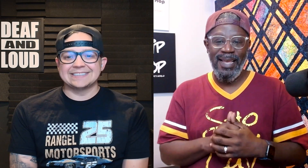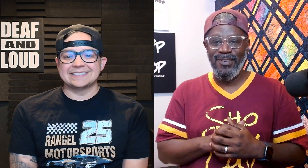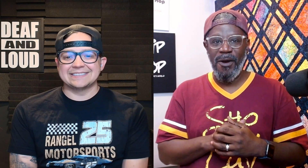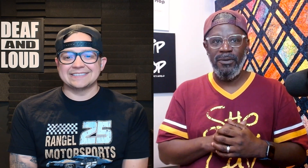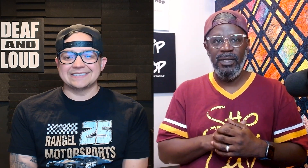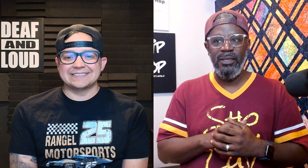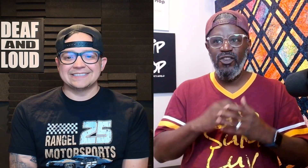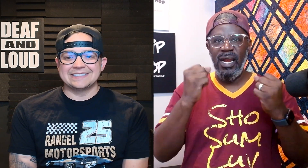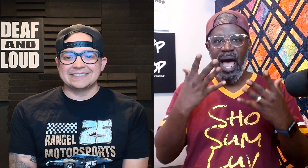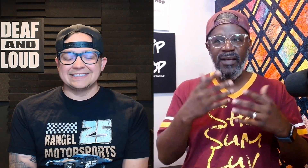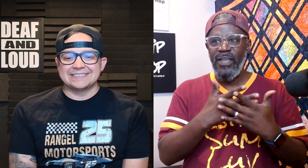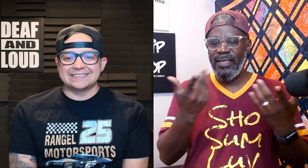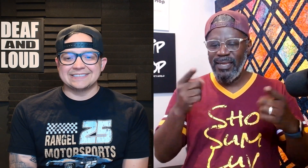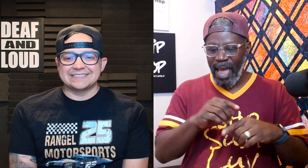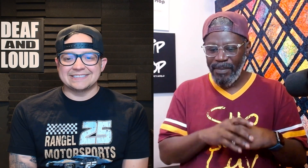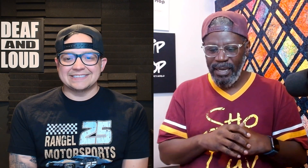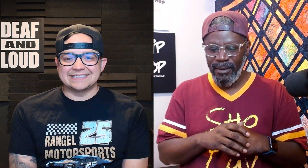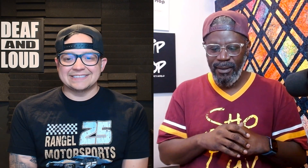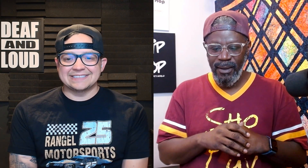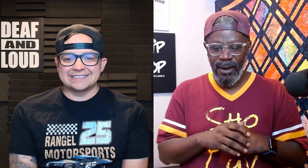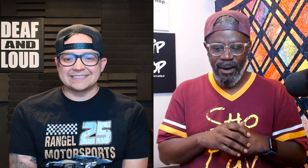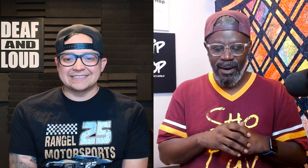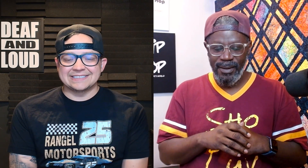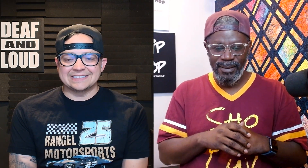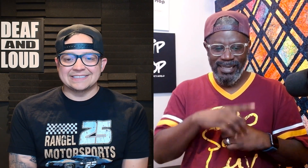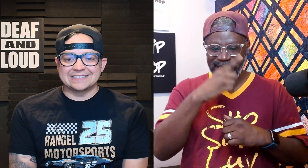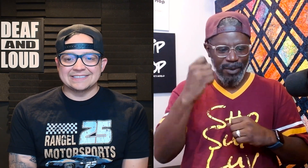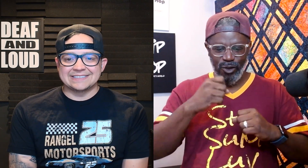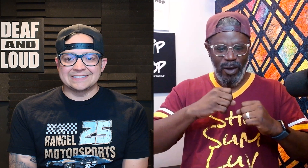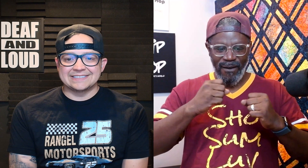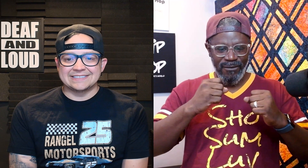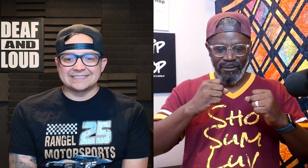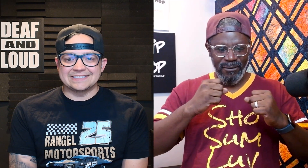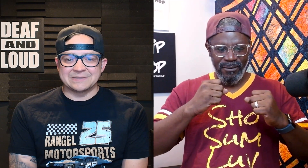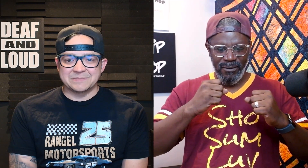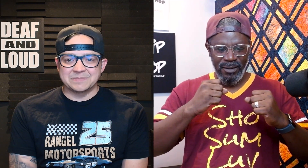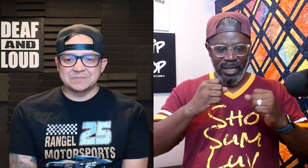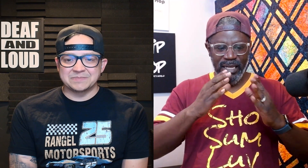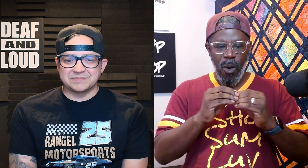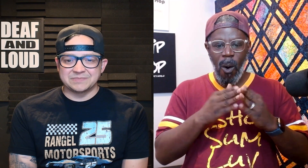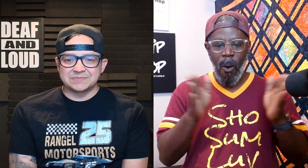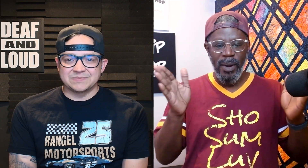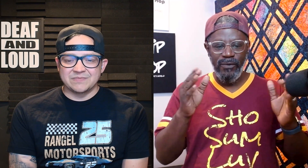And so there's a lot of things that's happening. With summers, it's more open